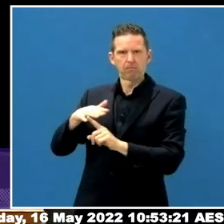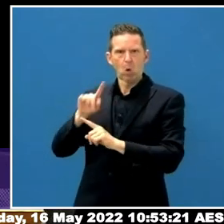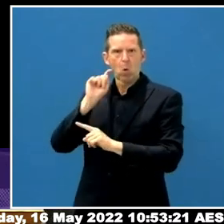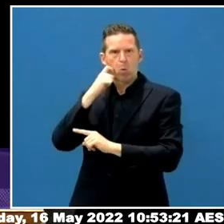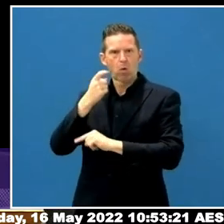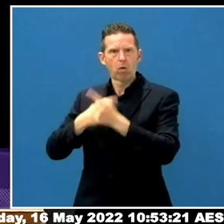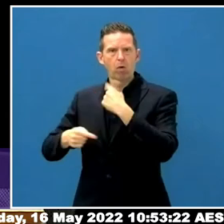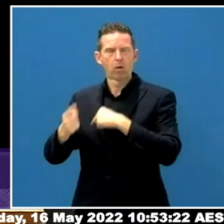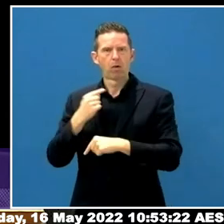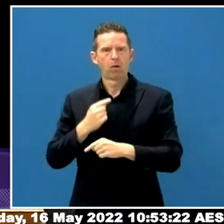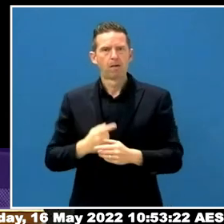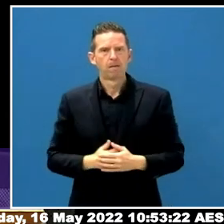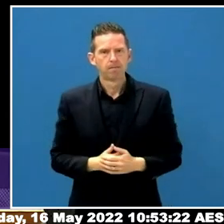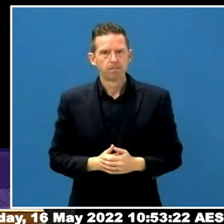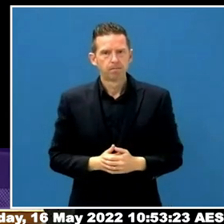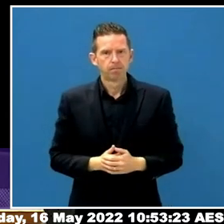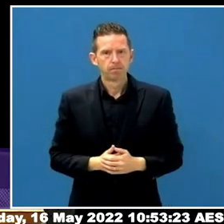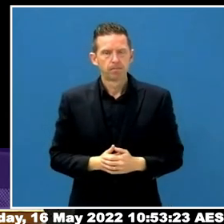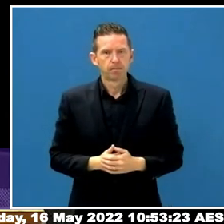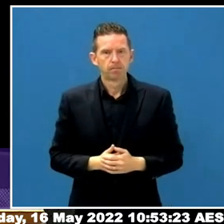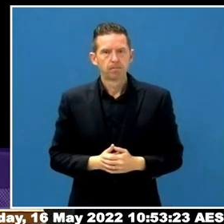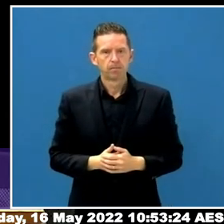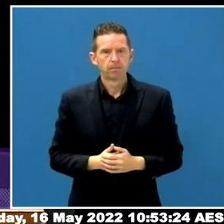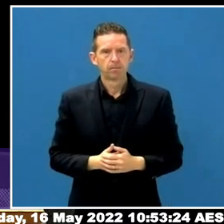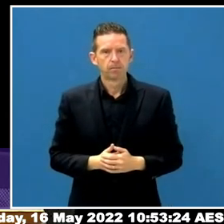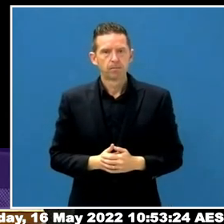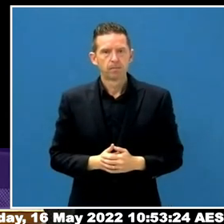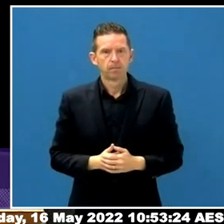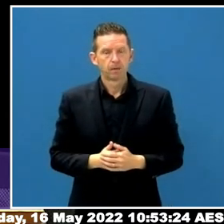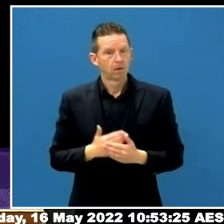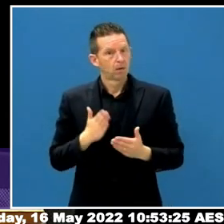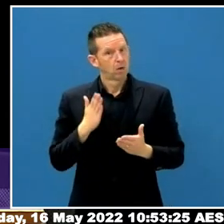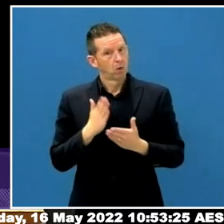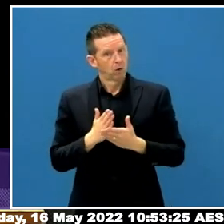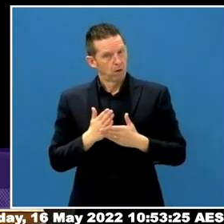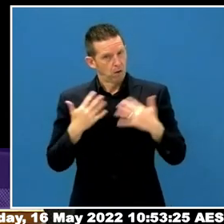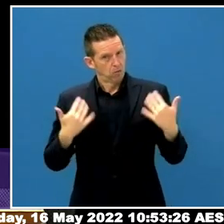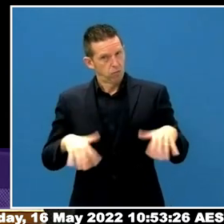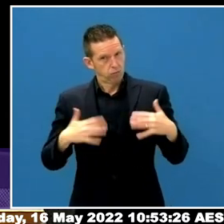I mention in passing it's extraordinary in this sector of our community how often the